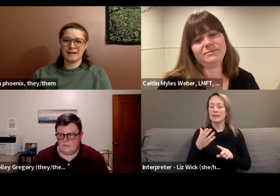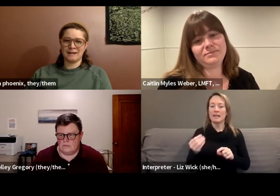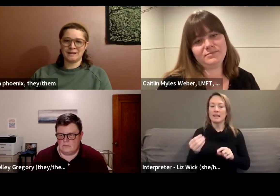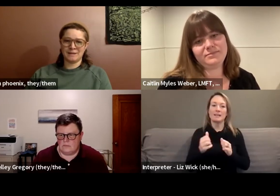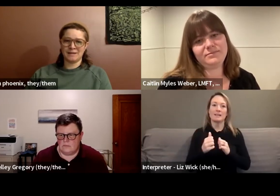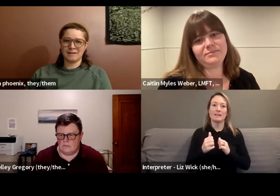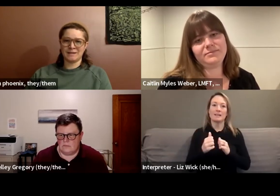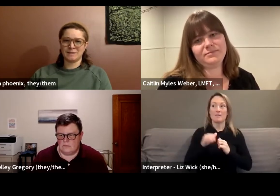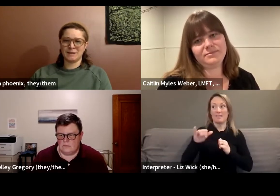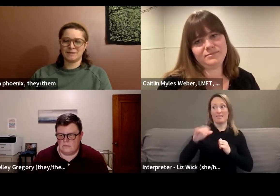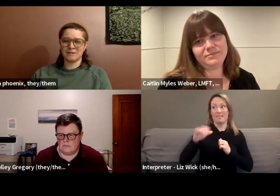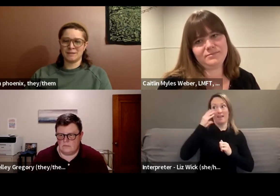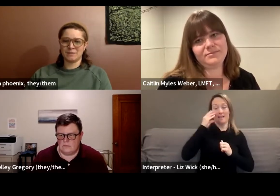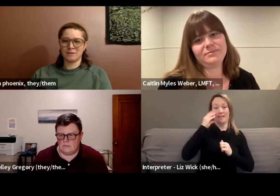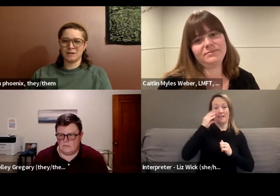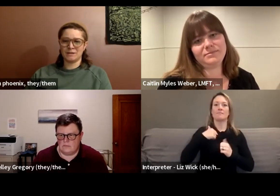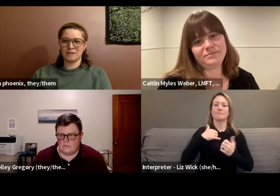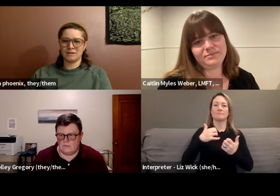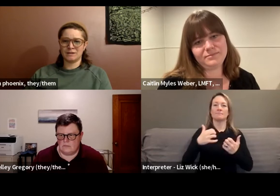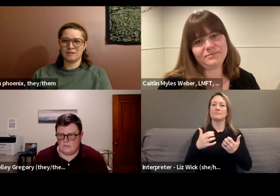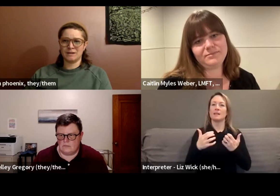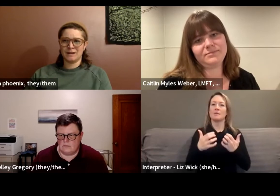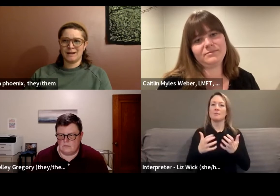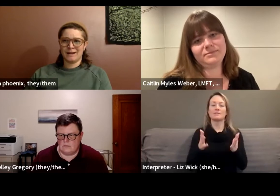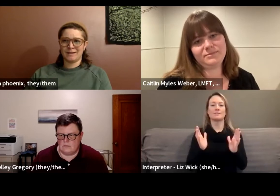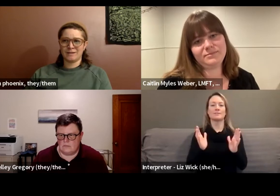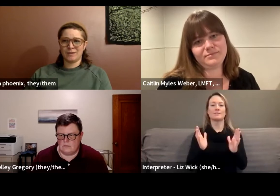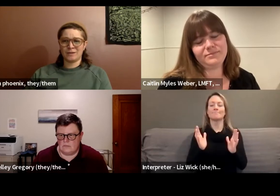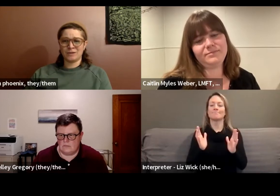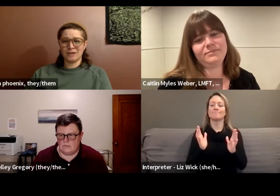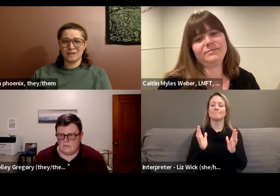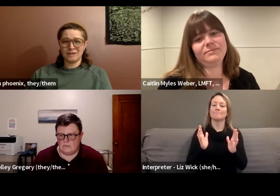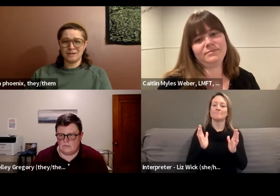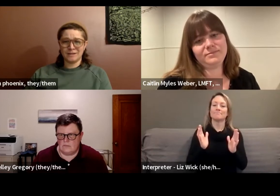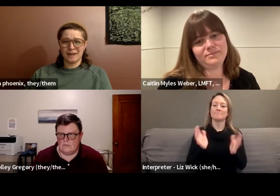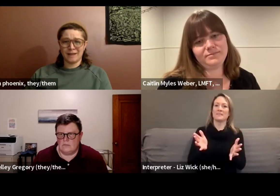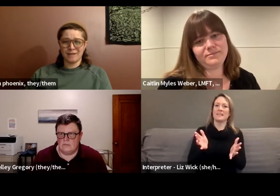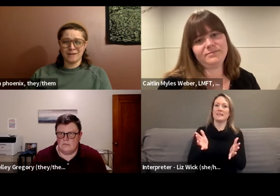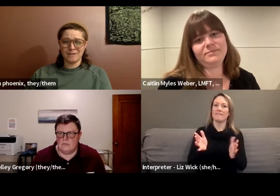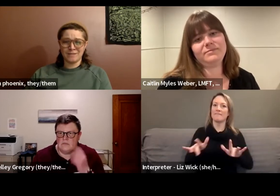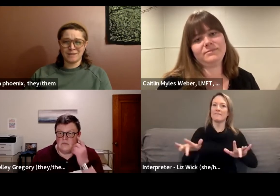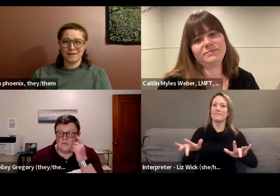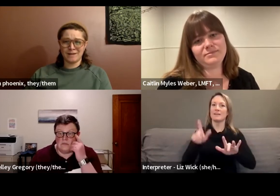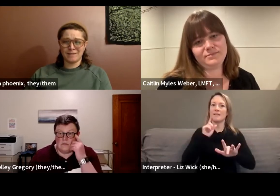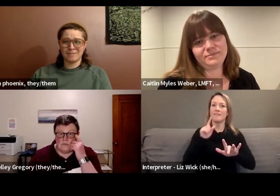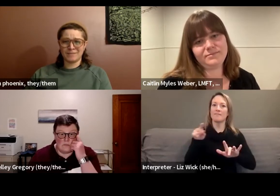I like to make a lot of space for that person to ask questions if they have them.